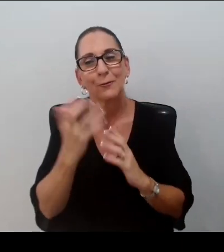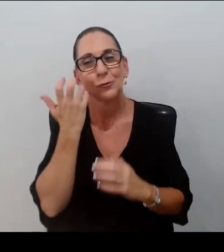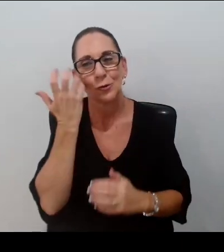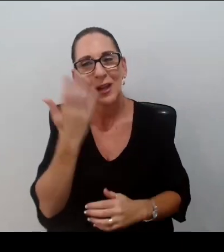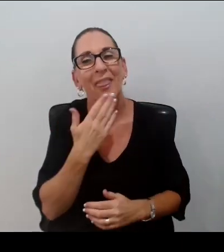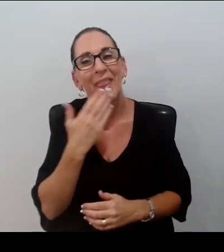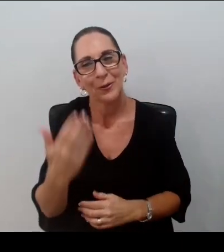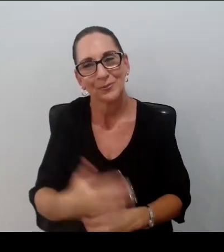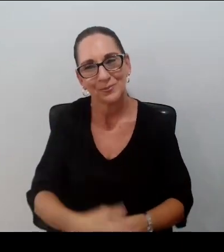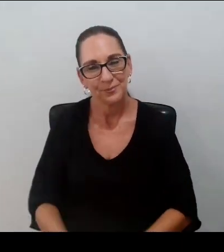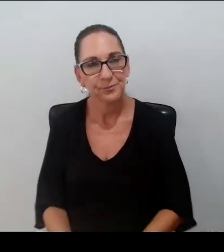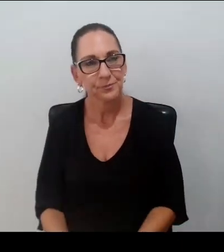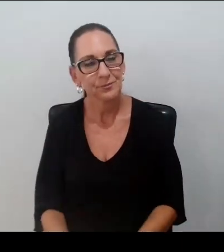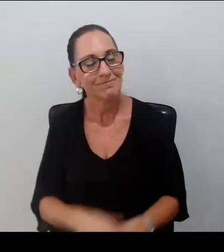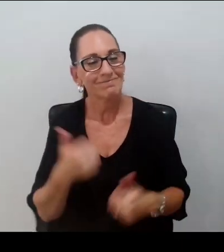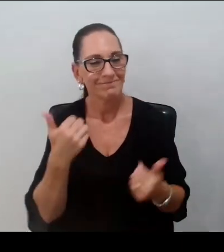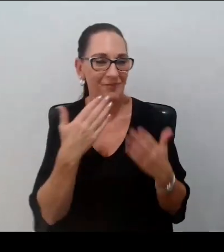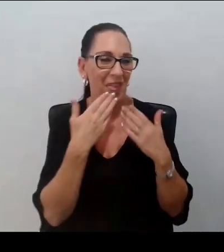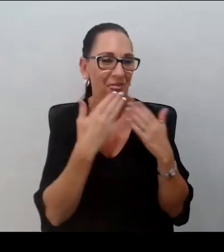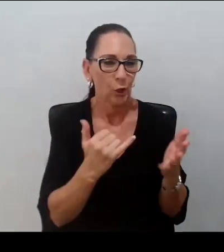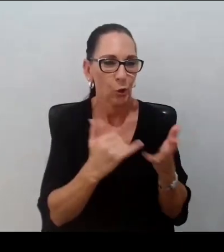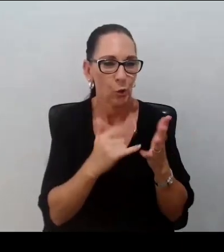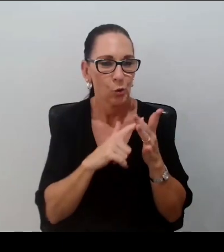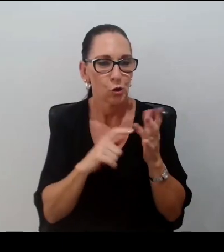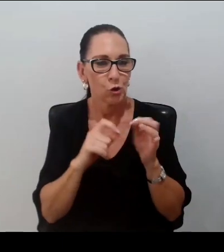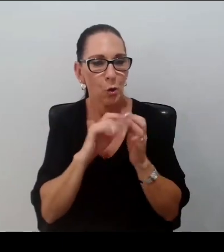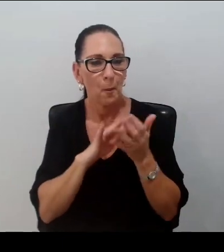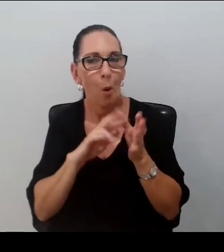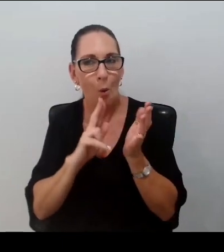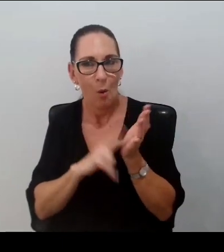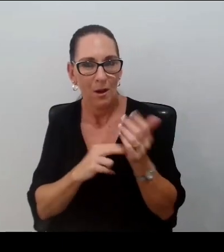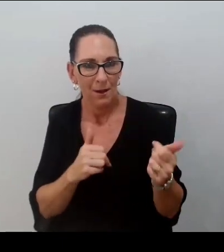Jane Britt: Thank you very much, Siobhan, and especially thank you for stepping in at,